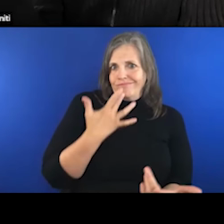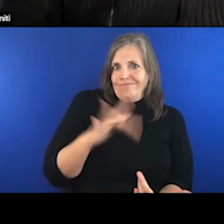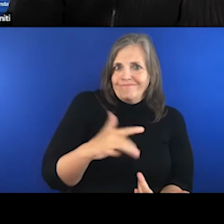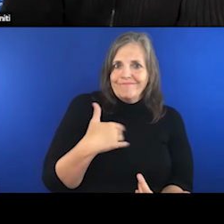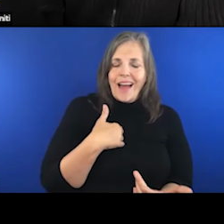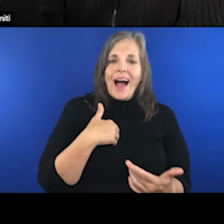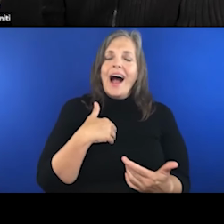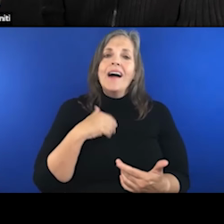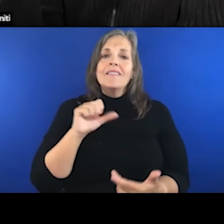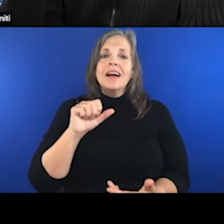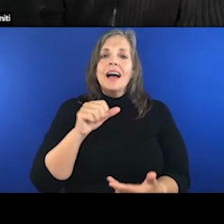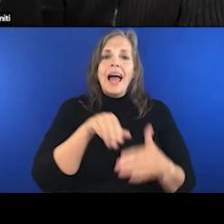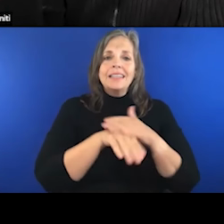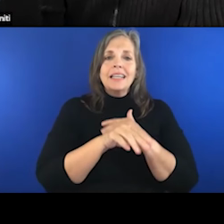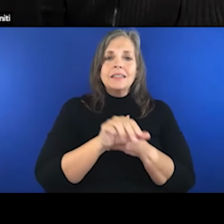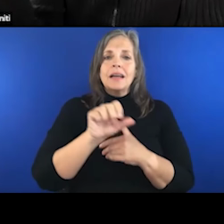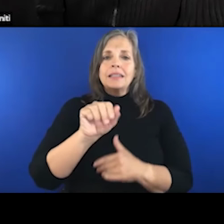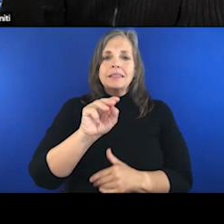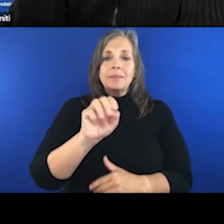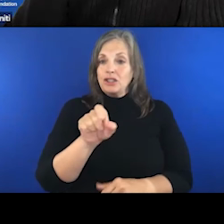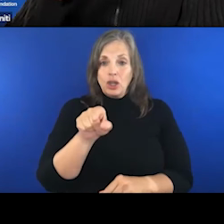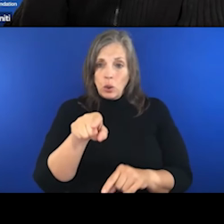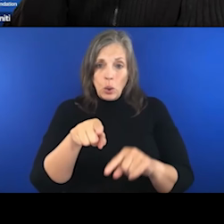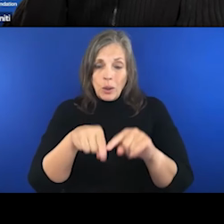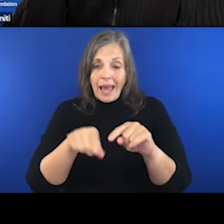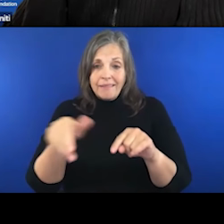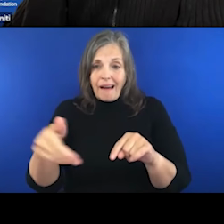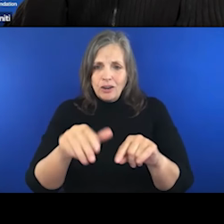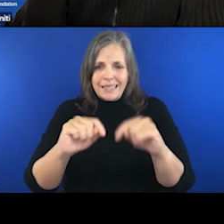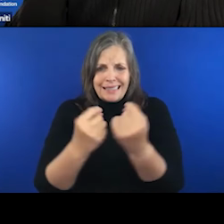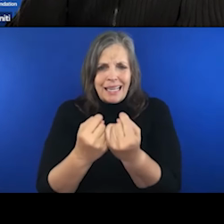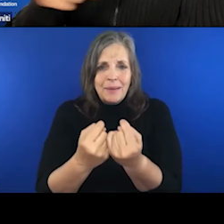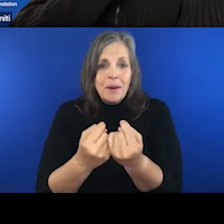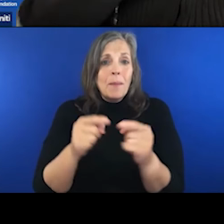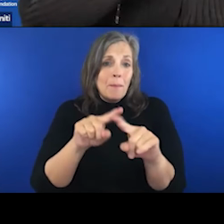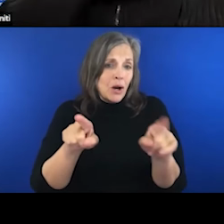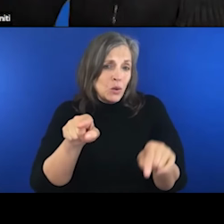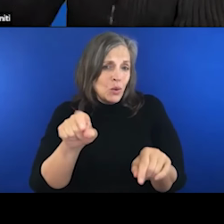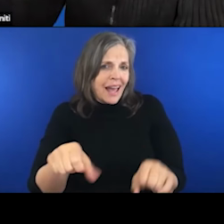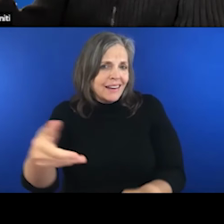can hire one I would say do it and then use them as the accessibility ninja bring them into every